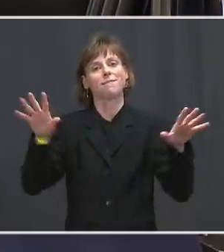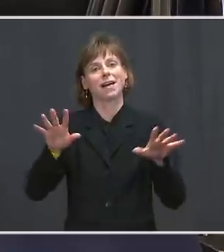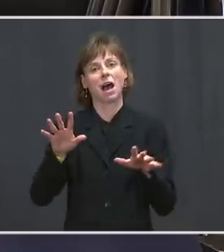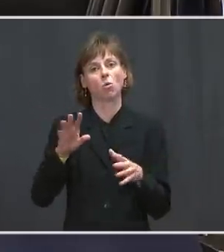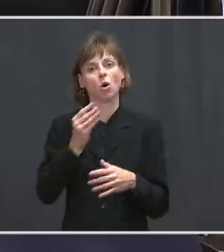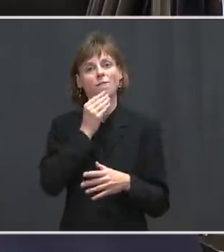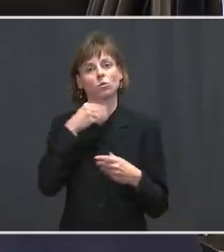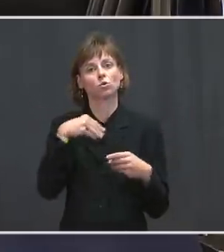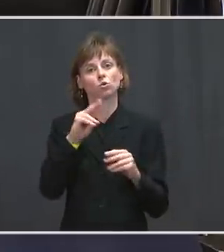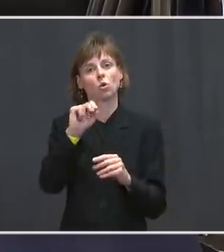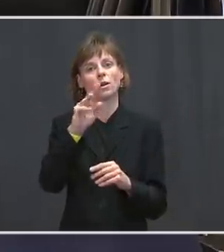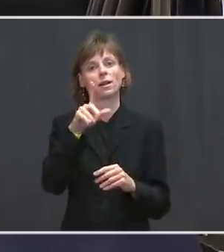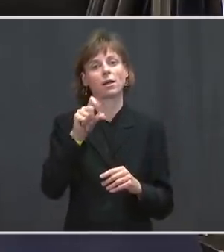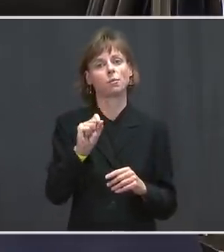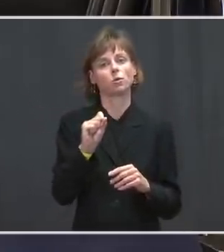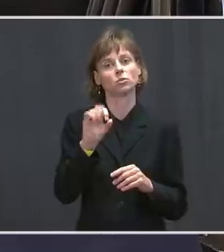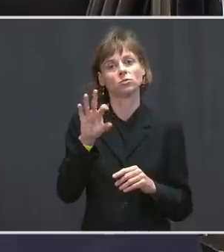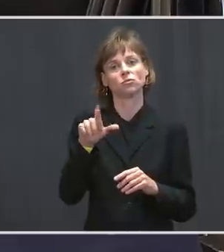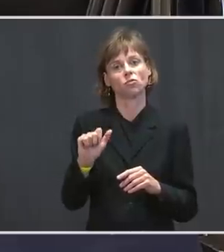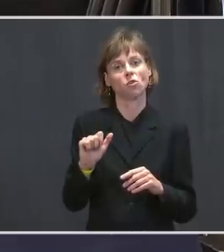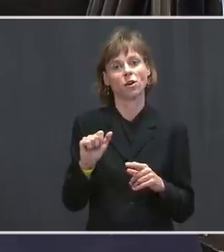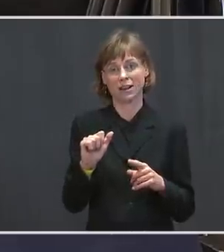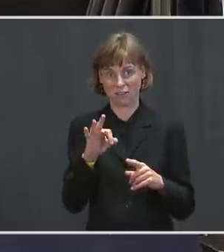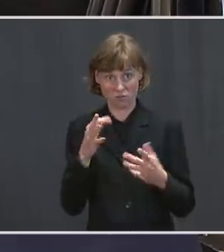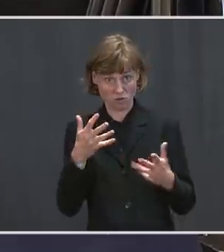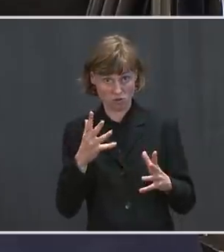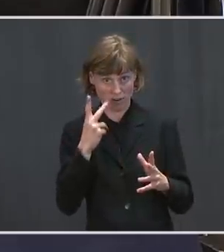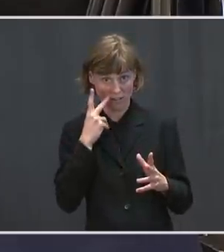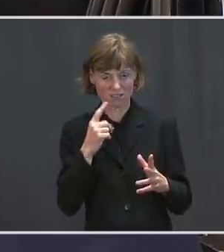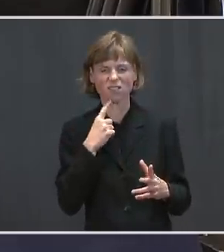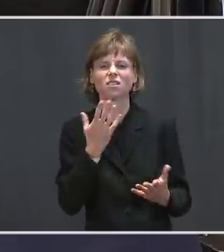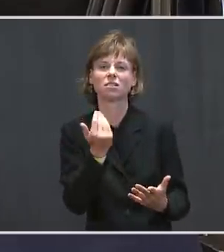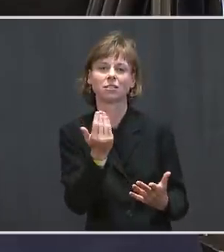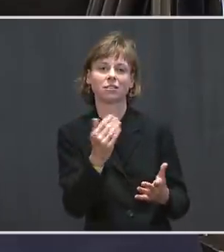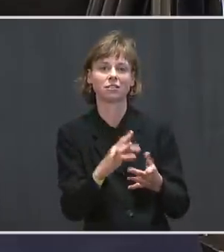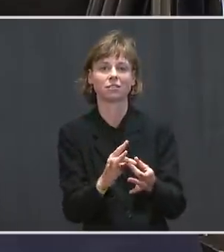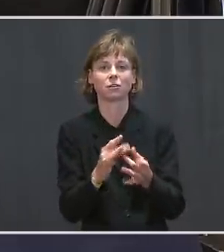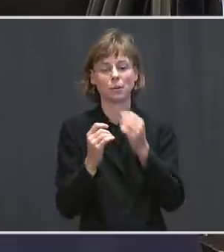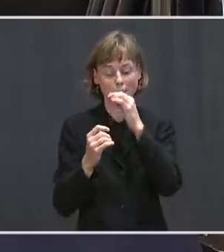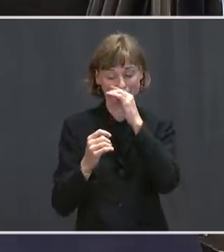If you haven't, I'll describe it to you. Ms. Psaki: Give us a play by play. The Press: When you pan the grocery store,